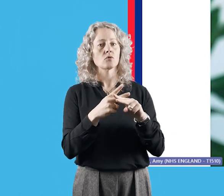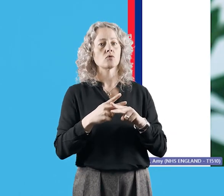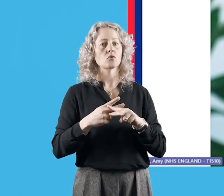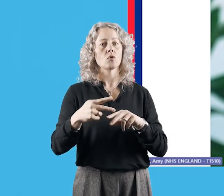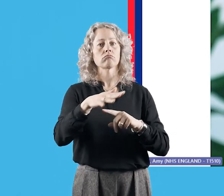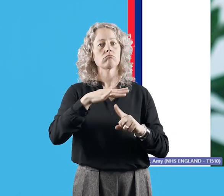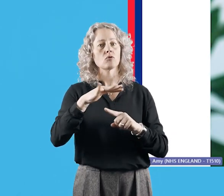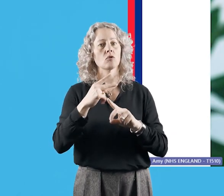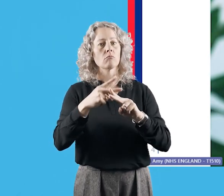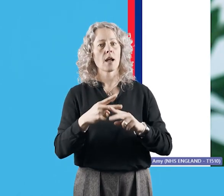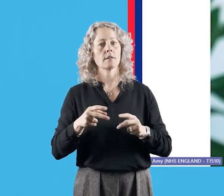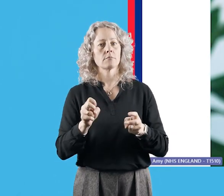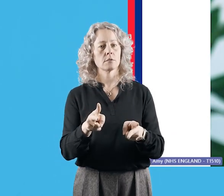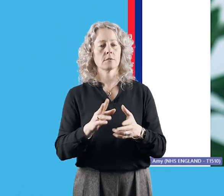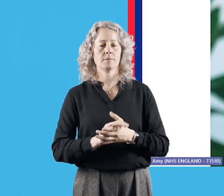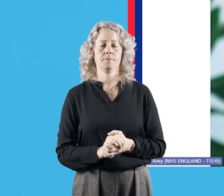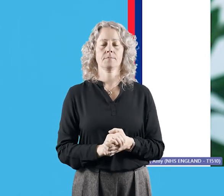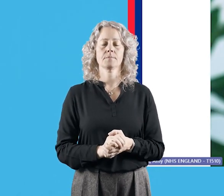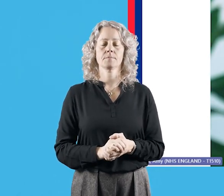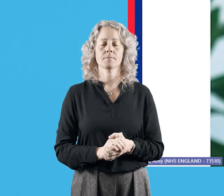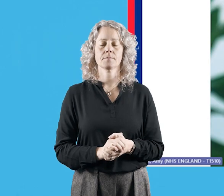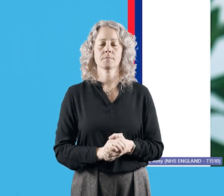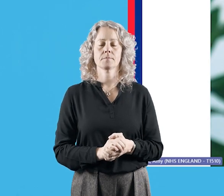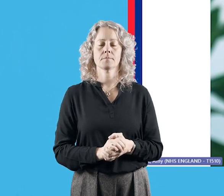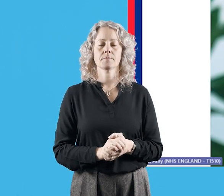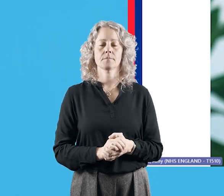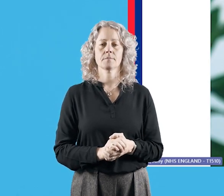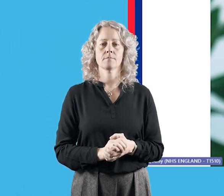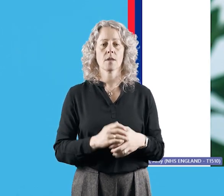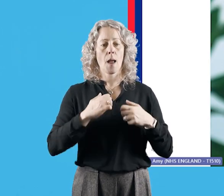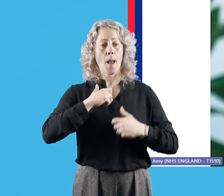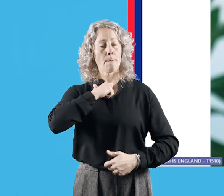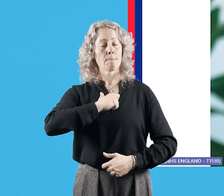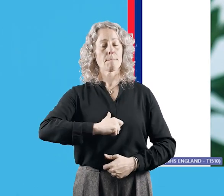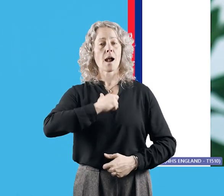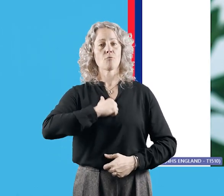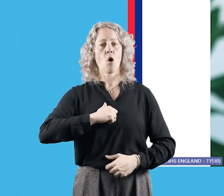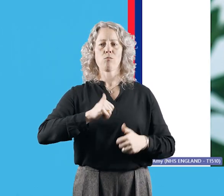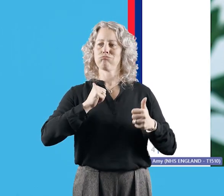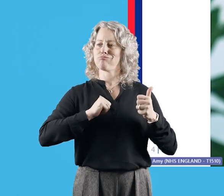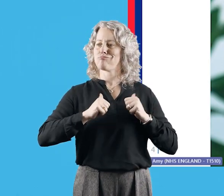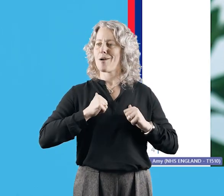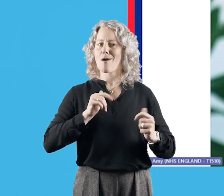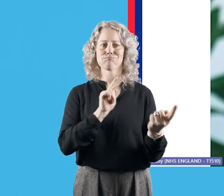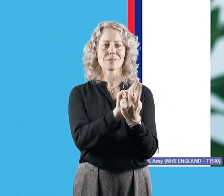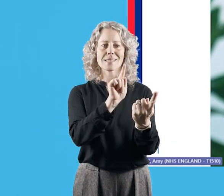our collective commitment to this important programme. In my role, I've had the privilege of meeting with people with a